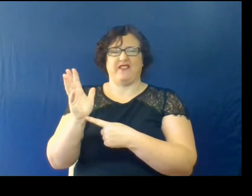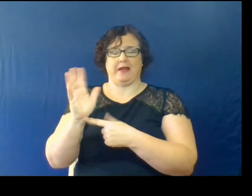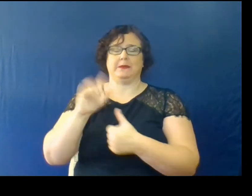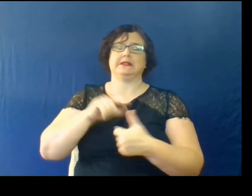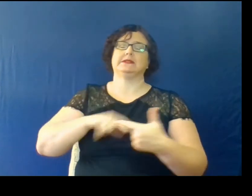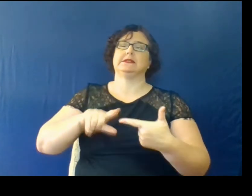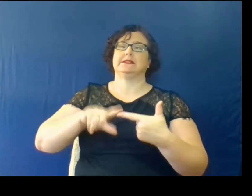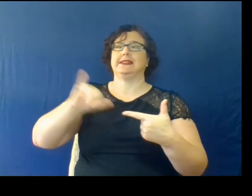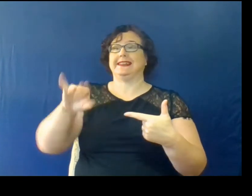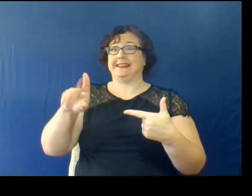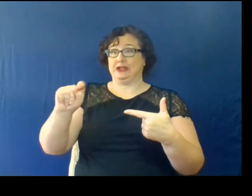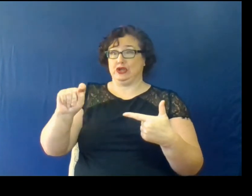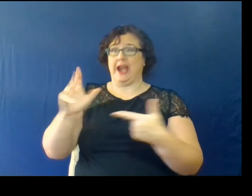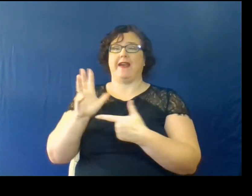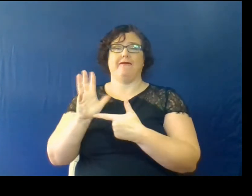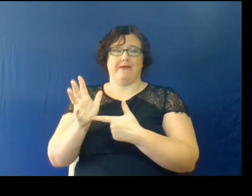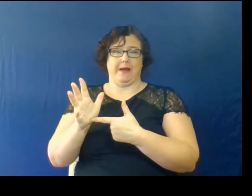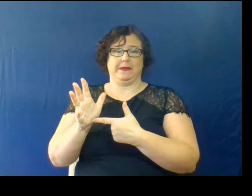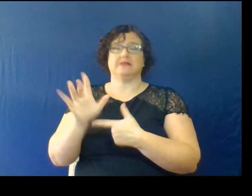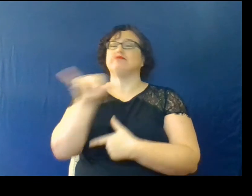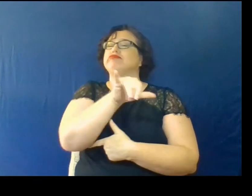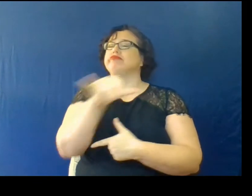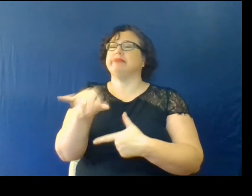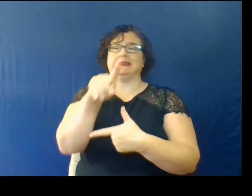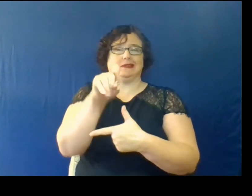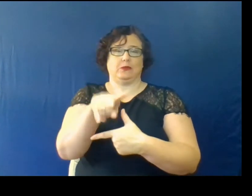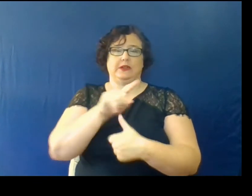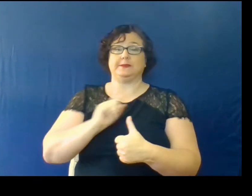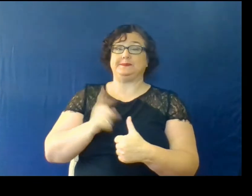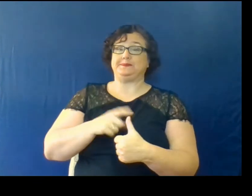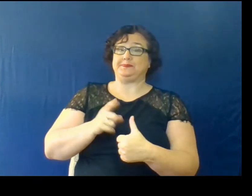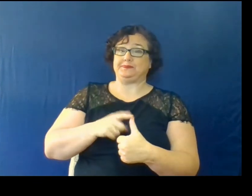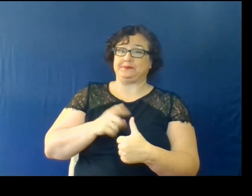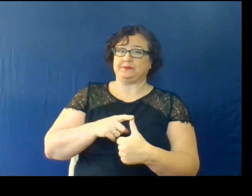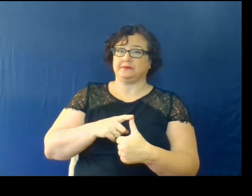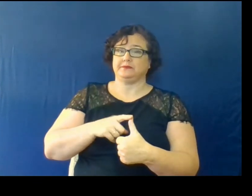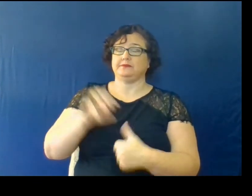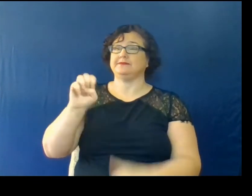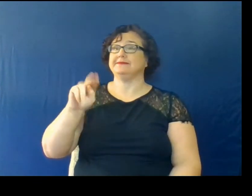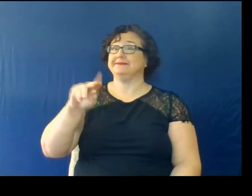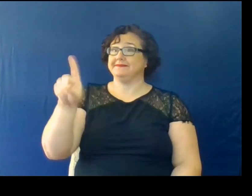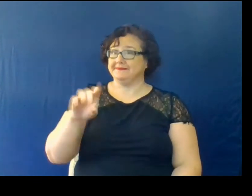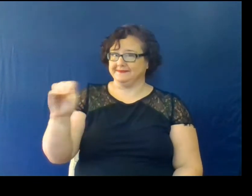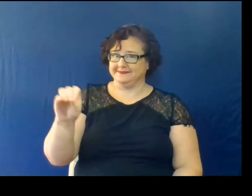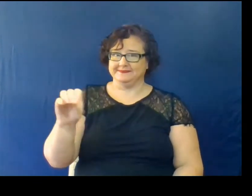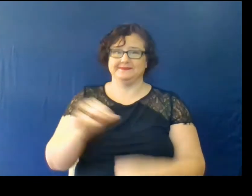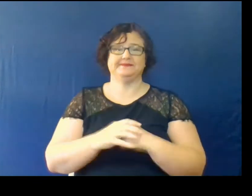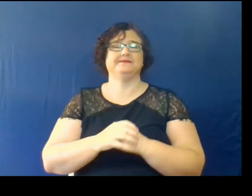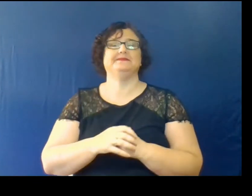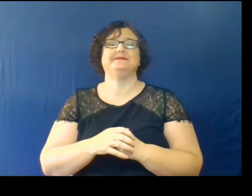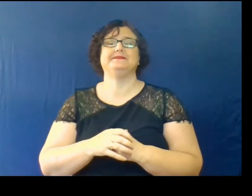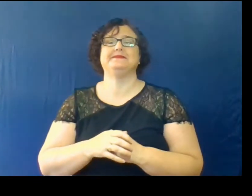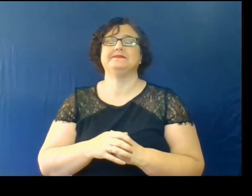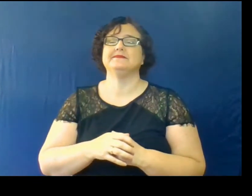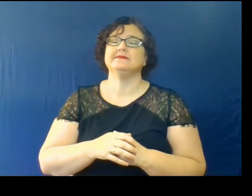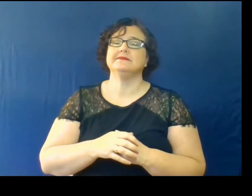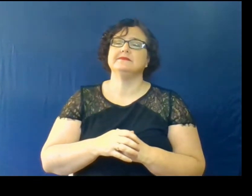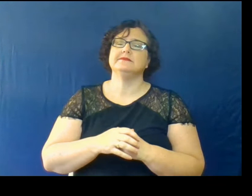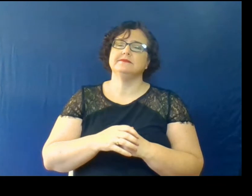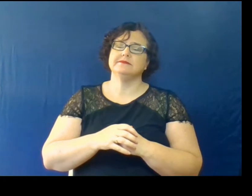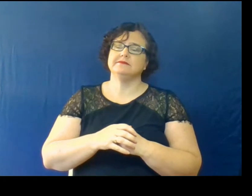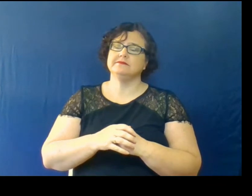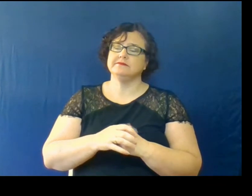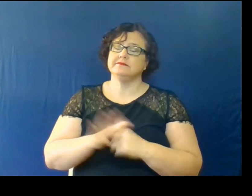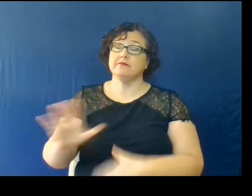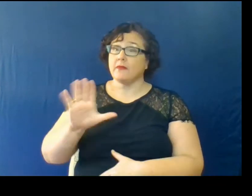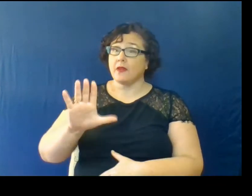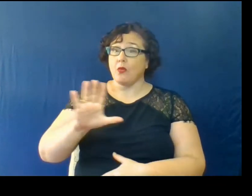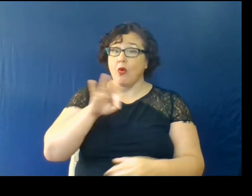the questions will be the same so the first one is to Enzo. How was your voting experience been